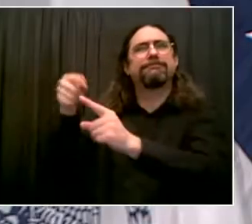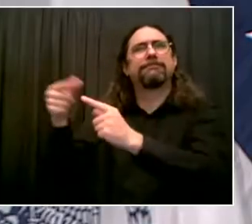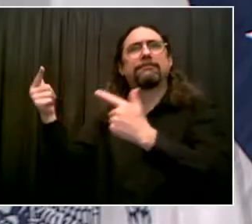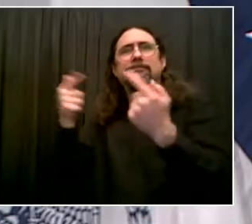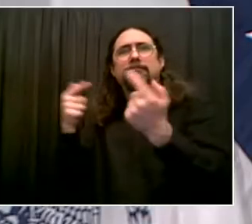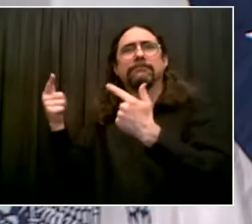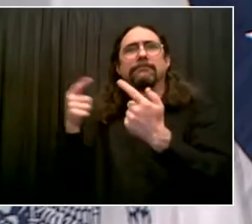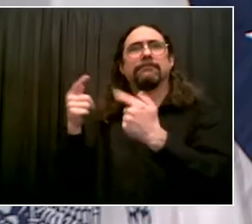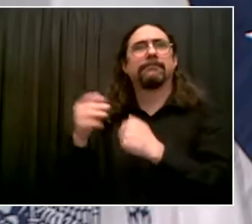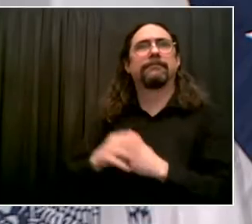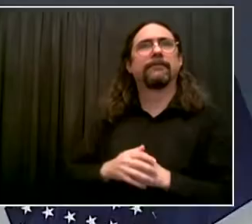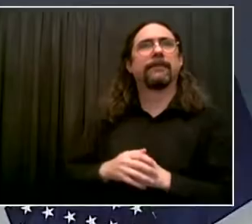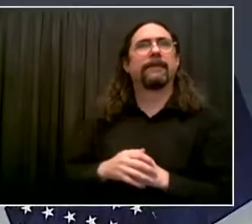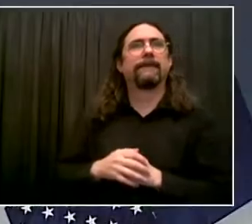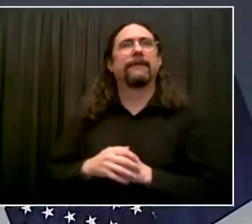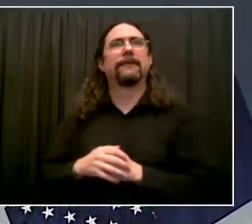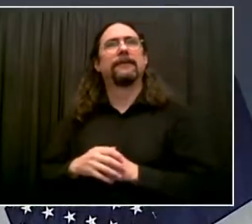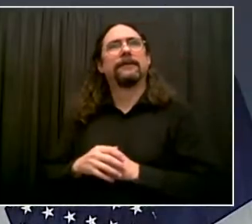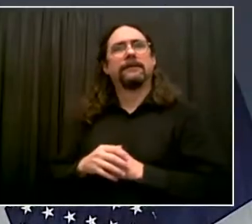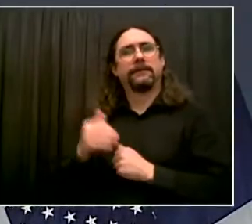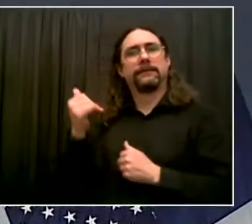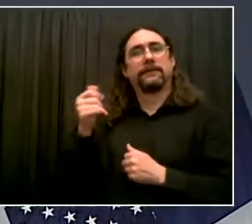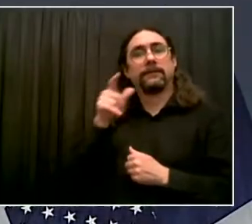DOING SMART FOCUS POLICING.